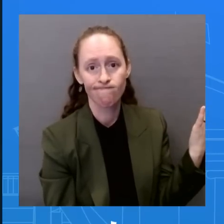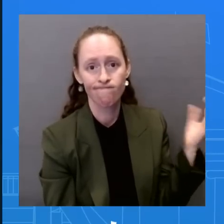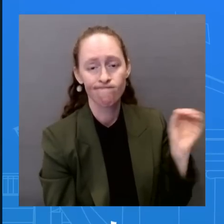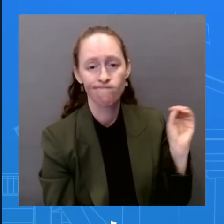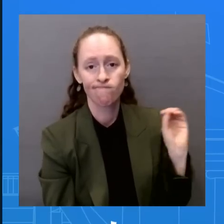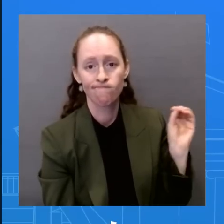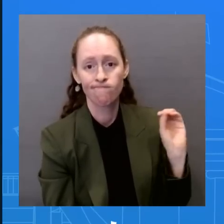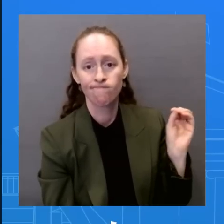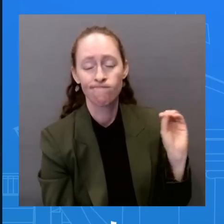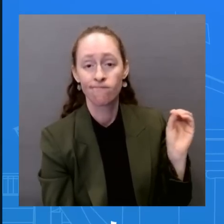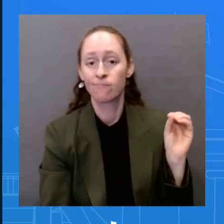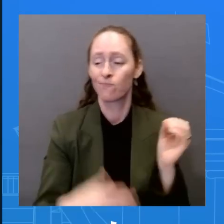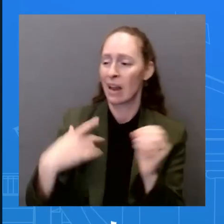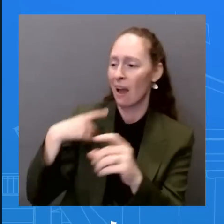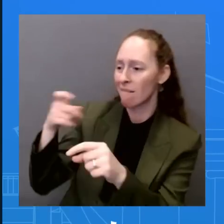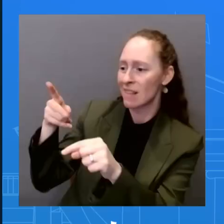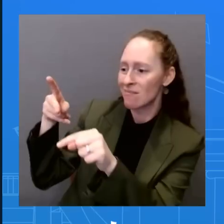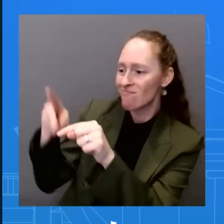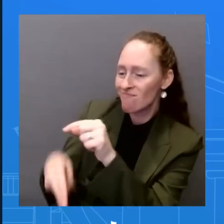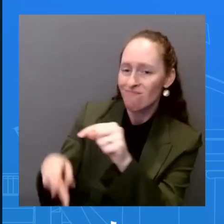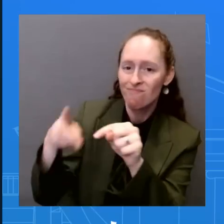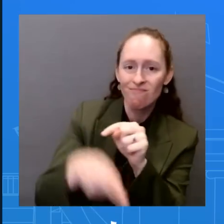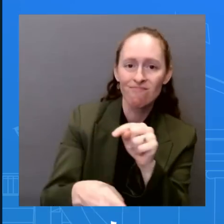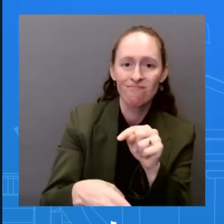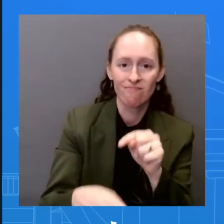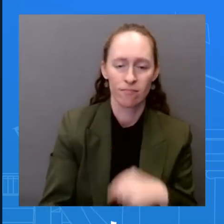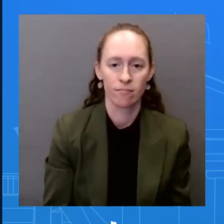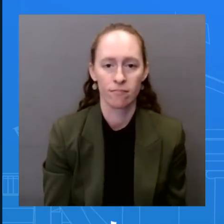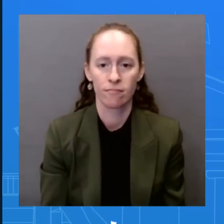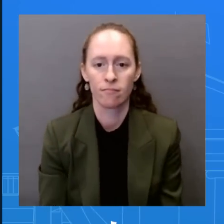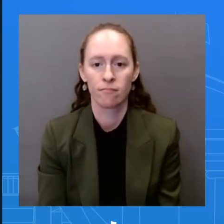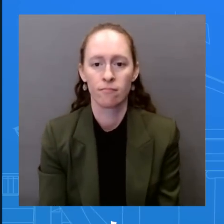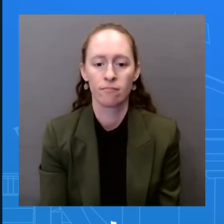And that's precisely what we -- we've done, right? I've talked about the COVID testing;